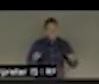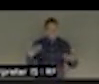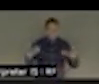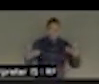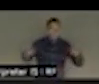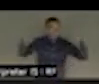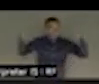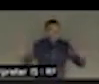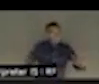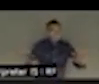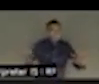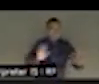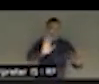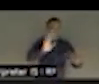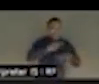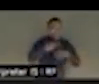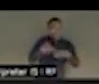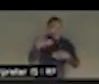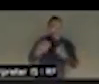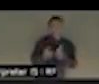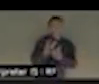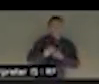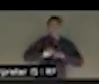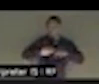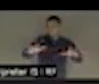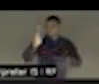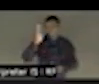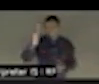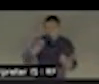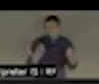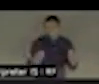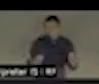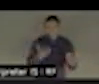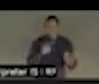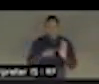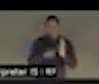And then we have a short update also from Peter on the Upower project.